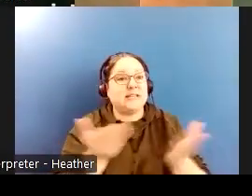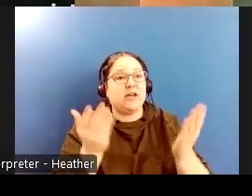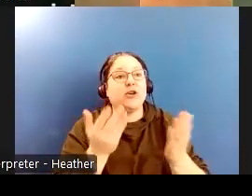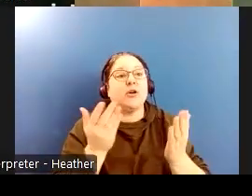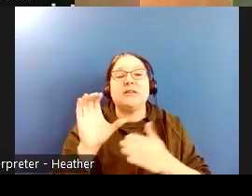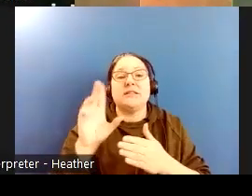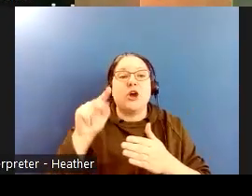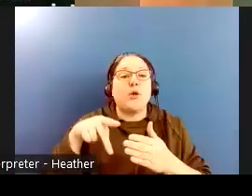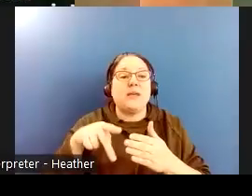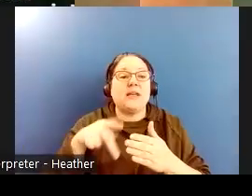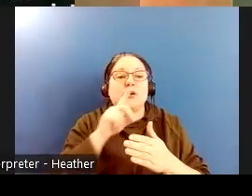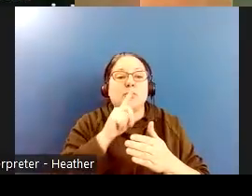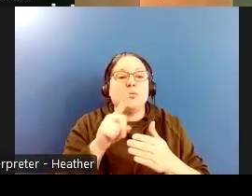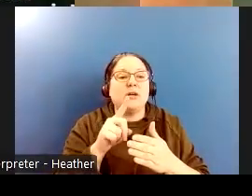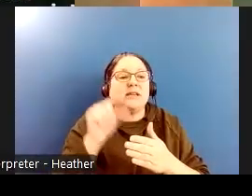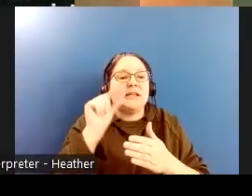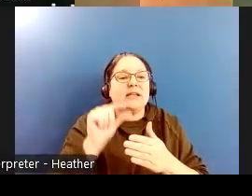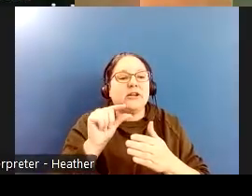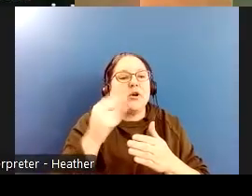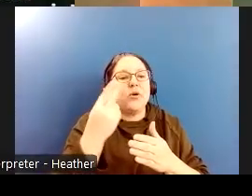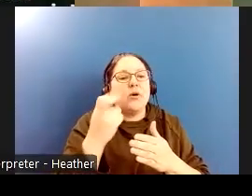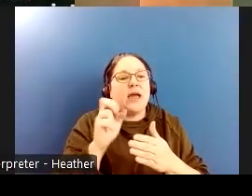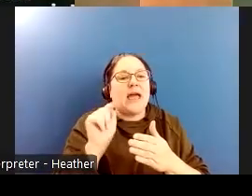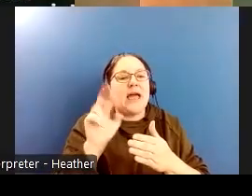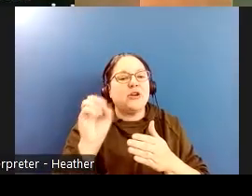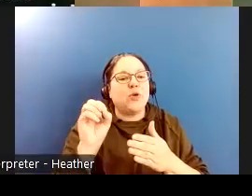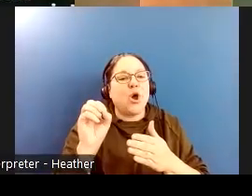heterogeneity. Okay. So, some of the other ones there's a lot of heterogeneic meaning